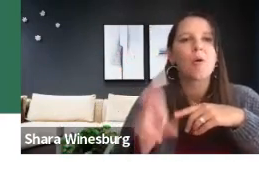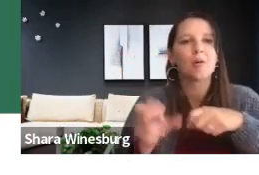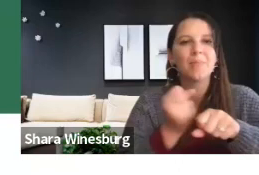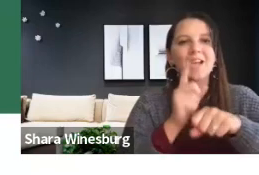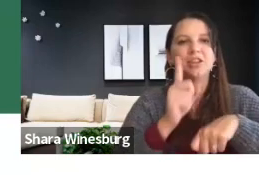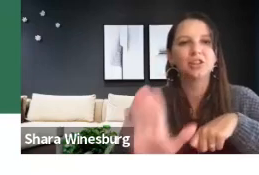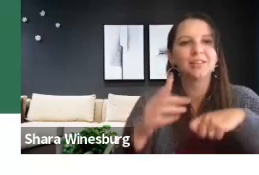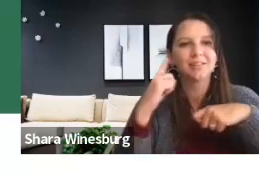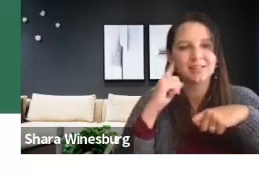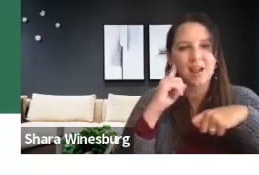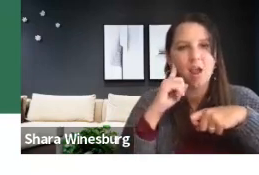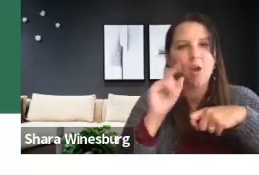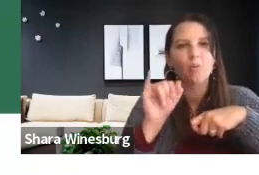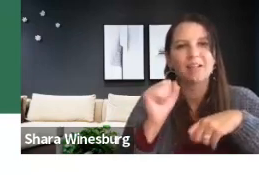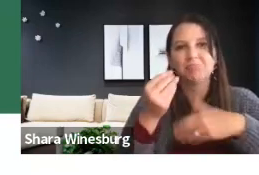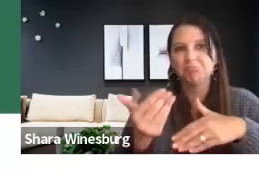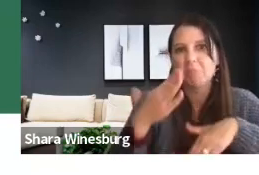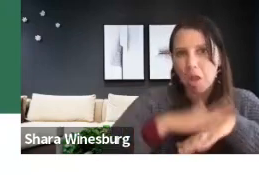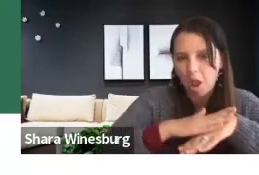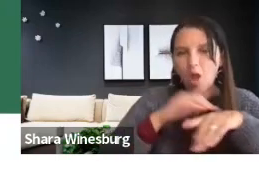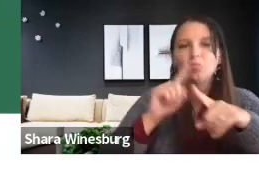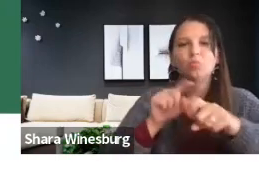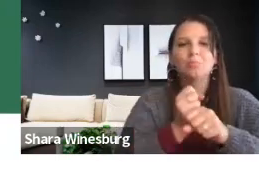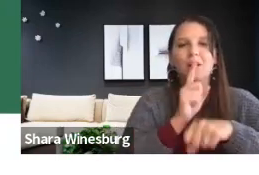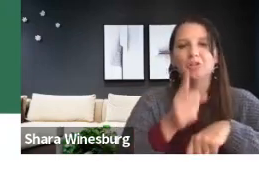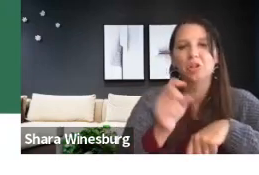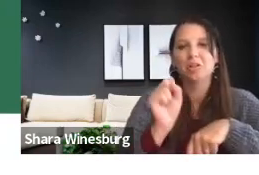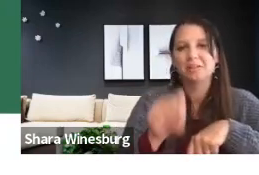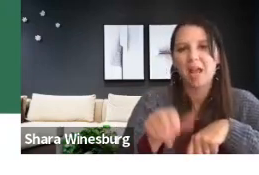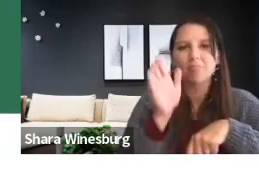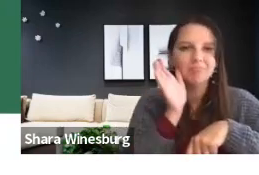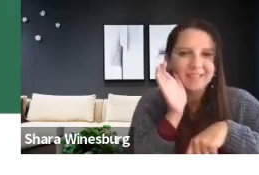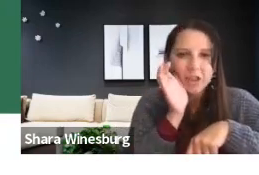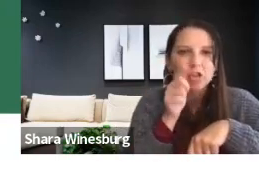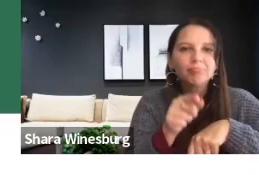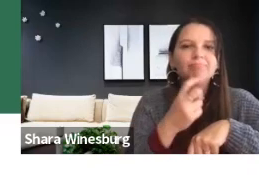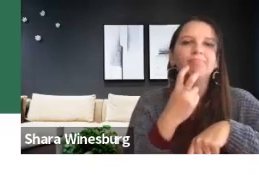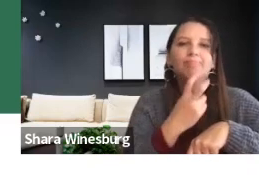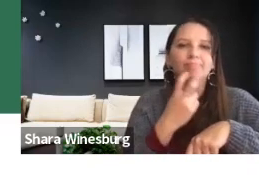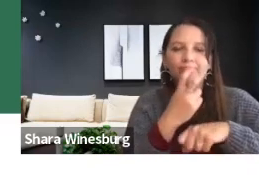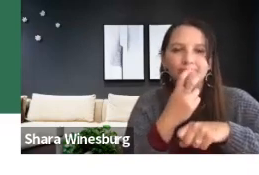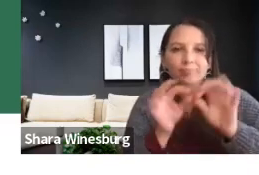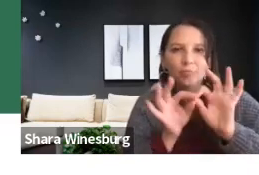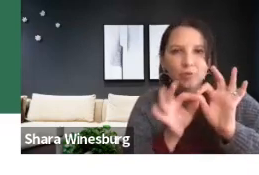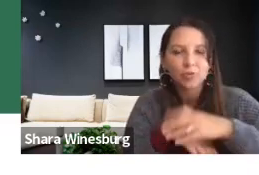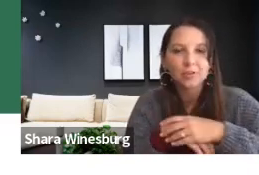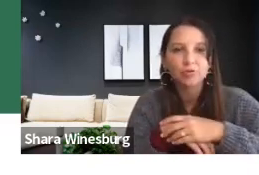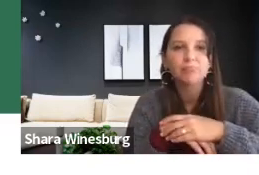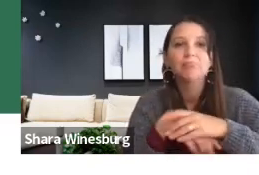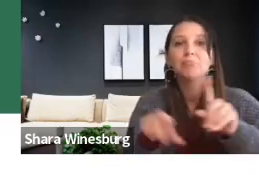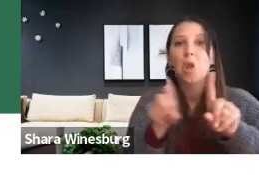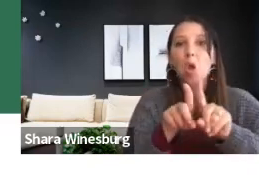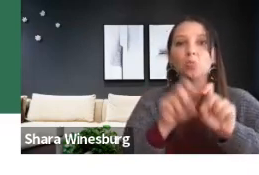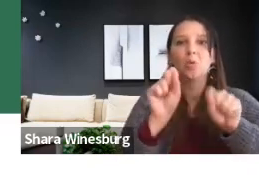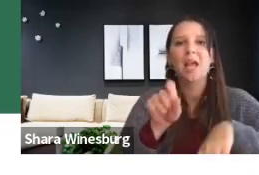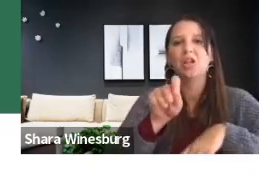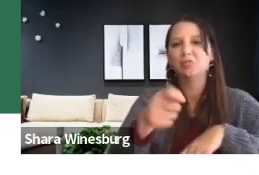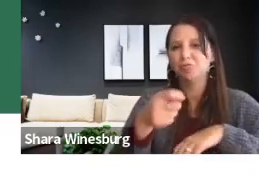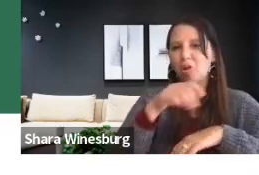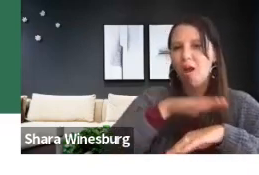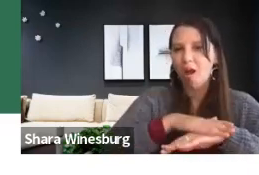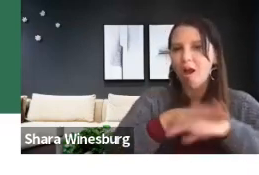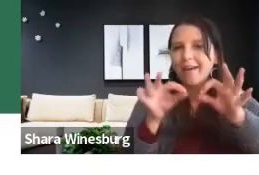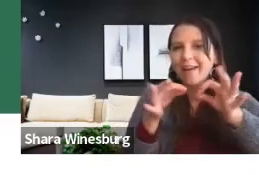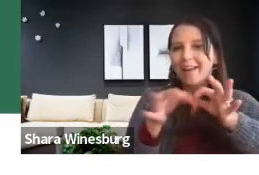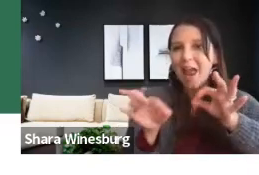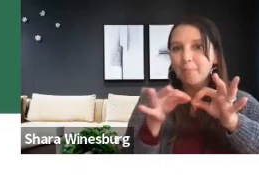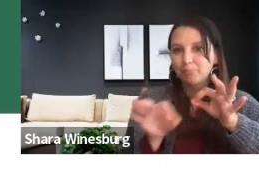Make sure your audio is on if you'd like to hear the interpreter's voice.